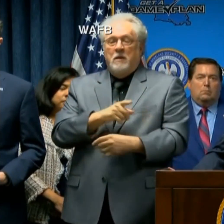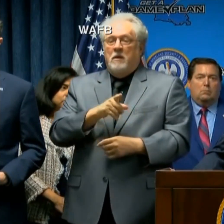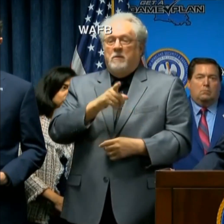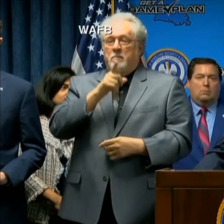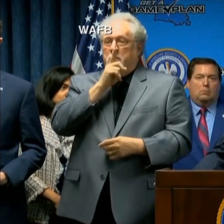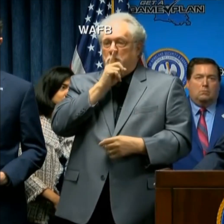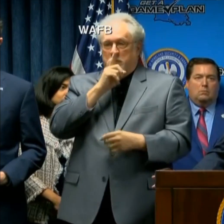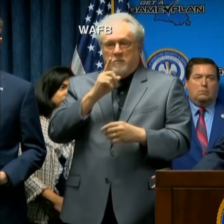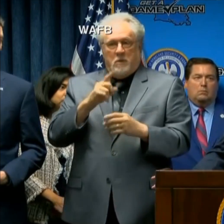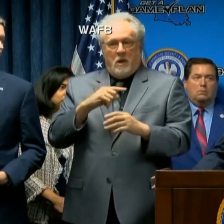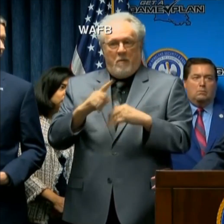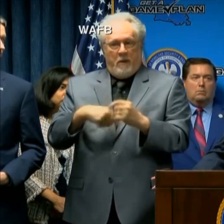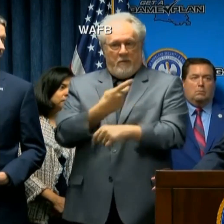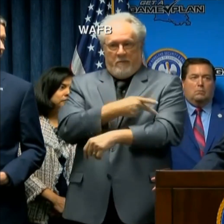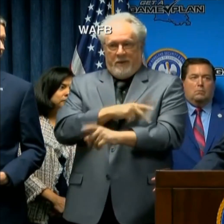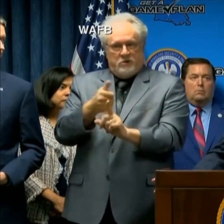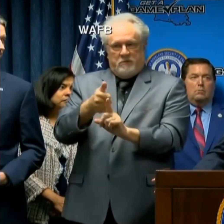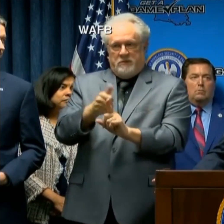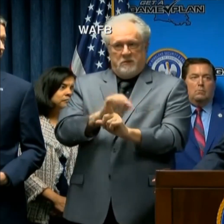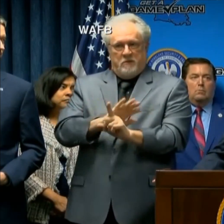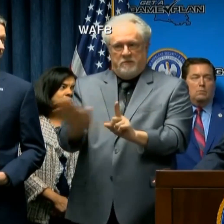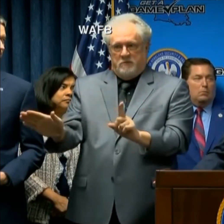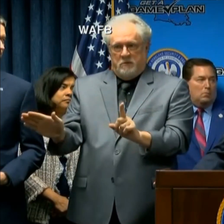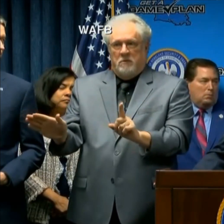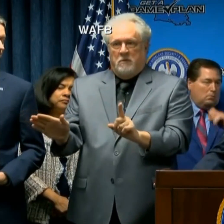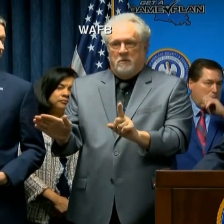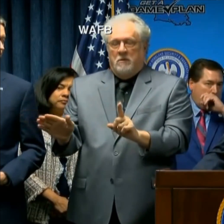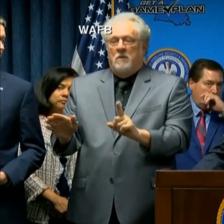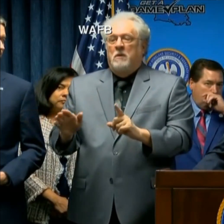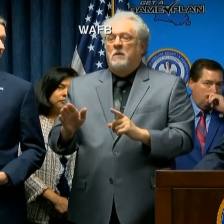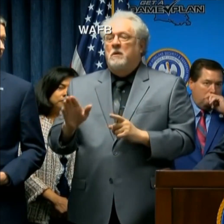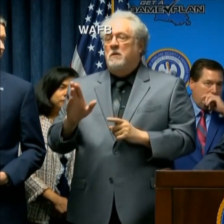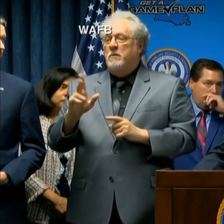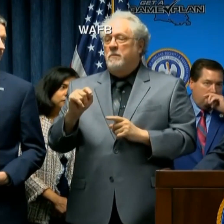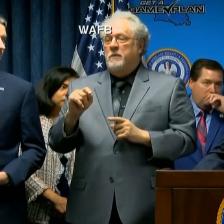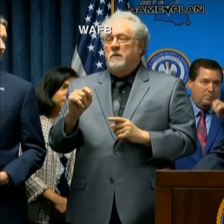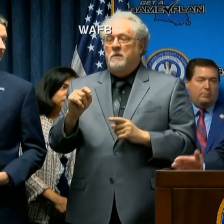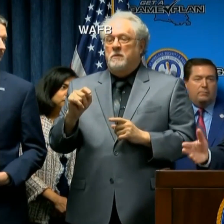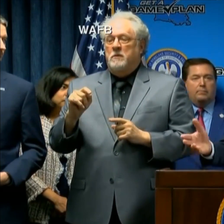them find information about the patient's themselves the and I think the